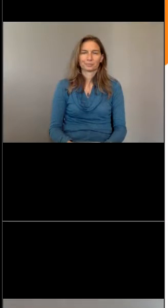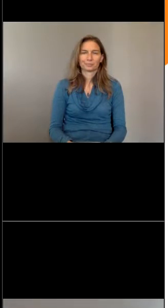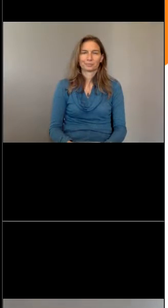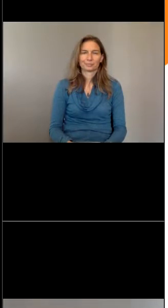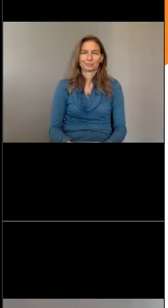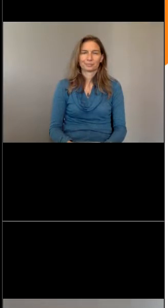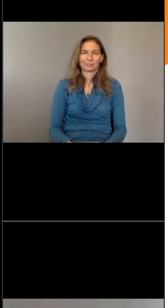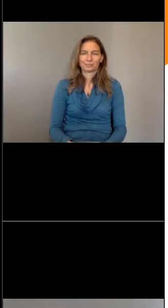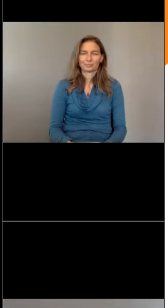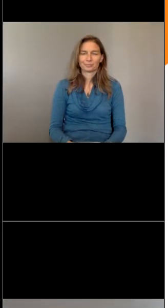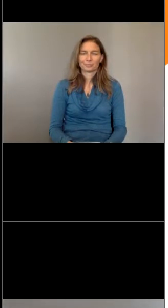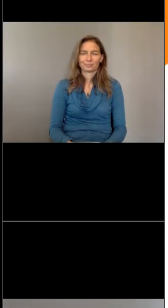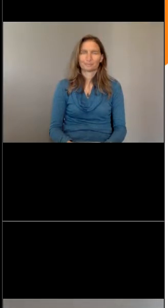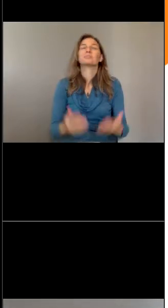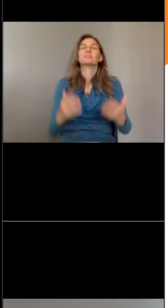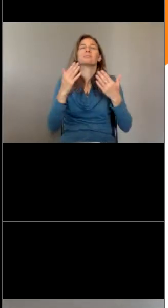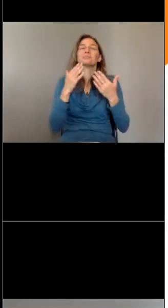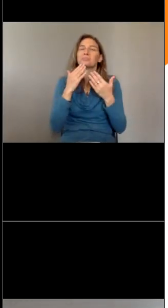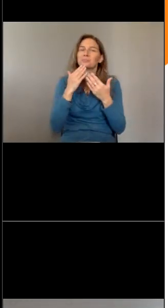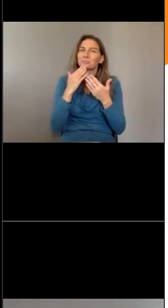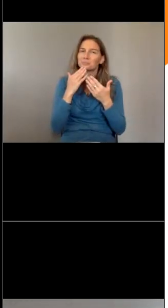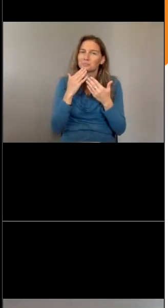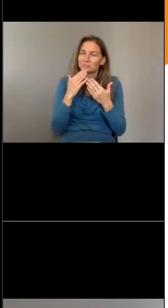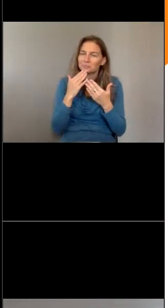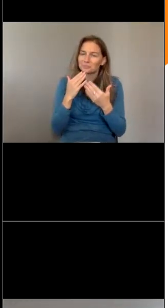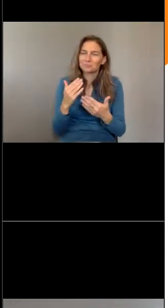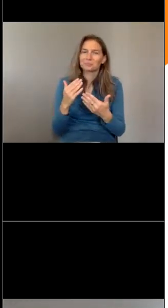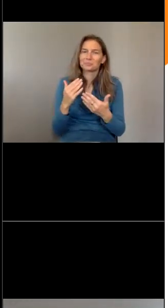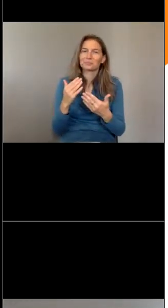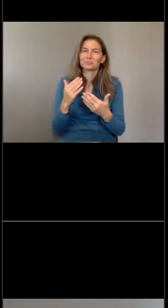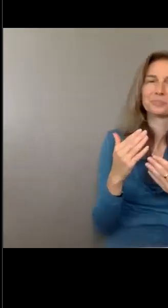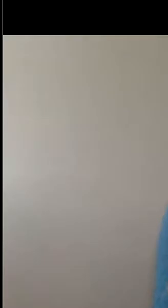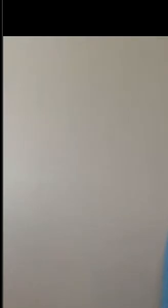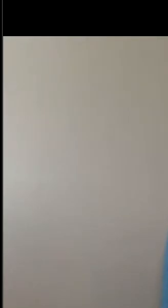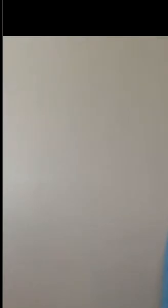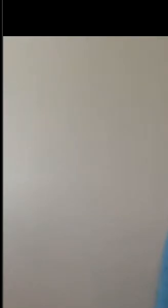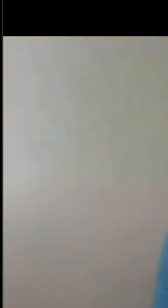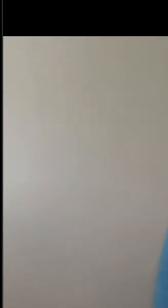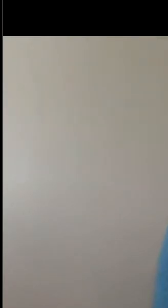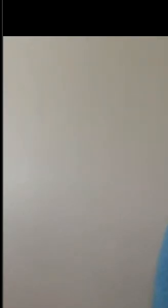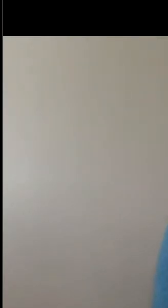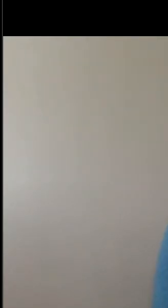thank you very much, Amyn. We have run over time, slightly, for questions.